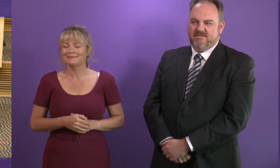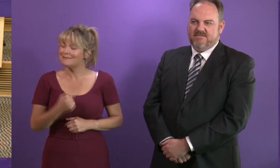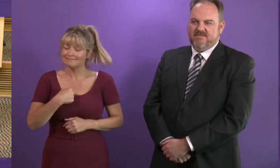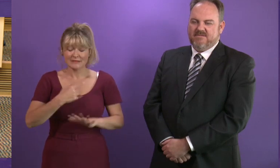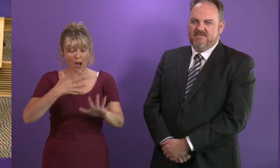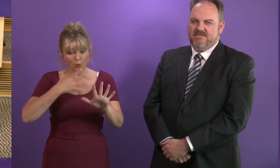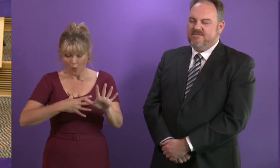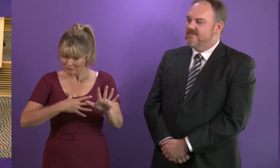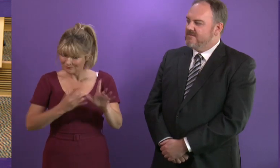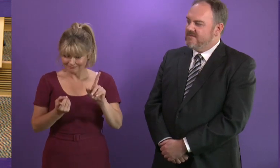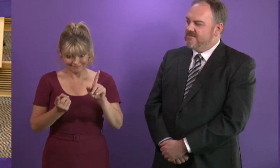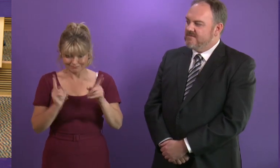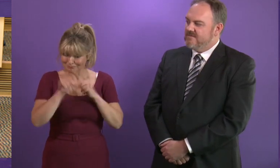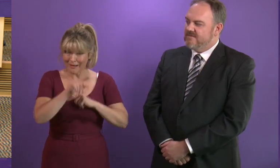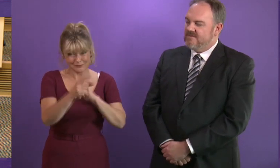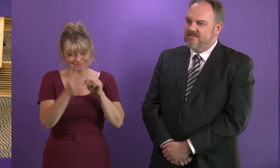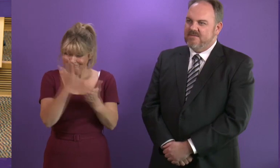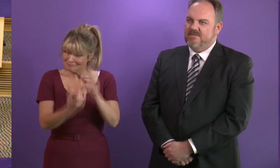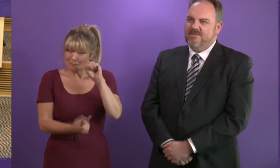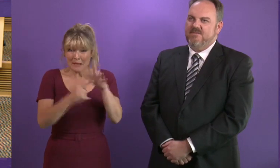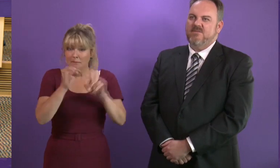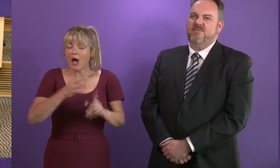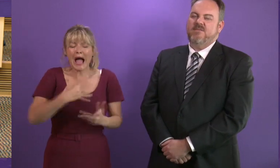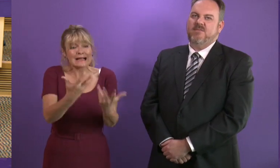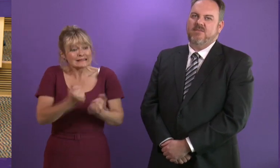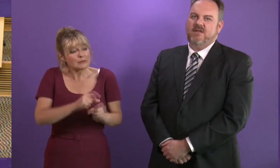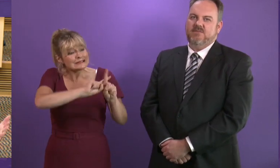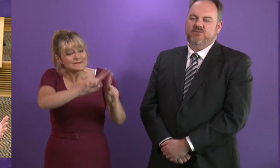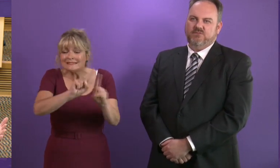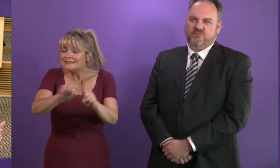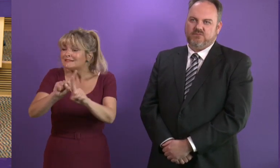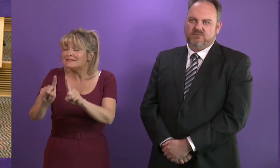opinion on the policy, and I absolutely accept that Jackson Carlaw and any other member of